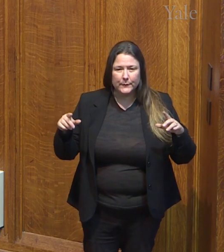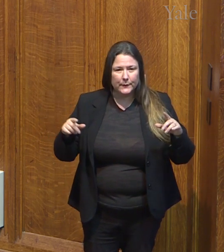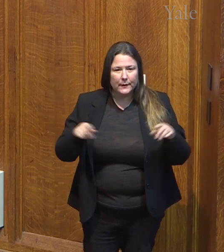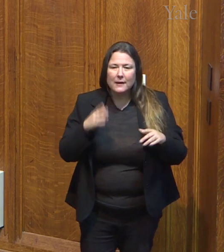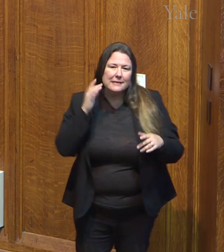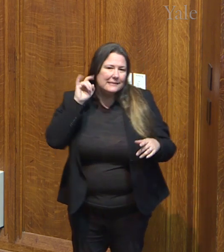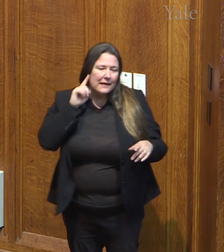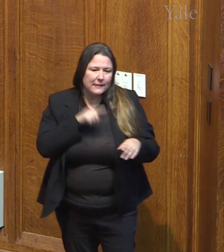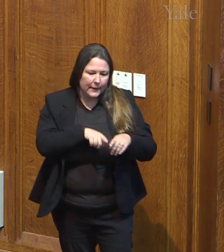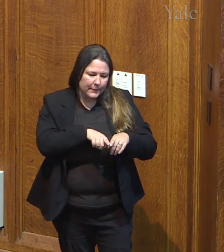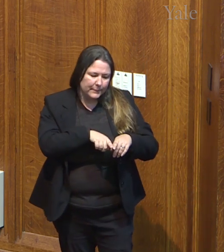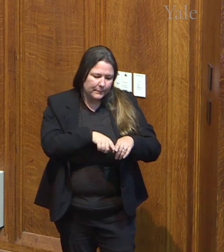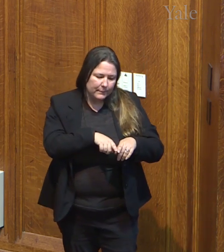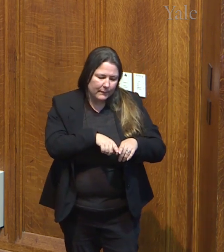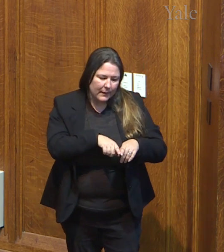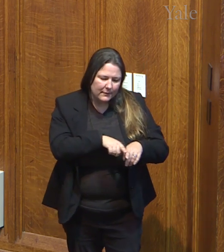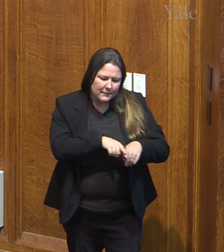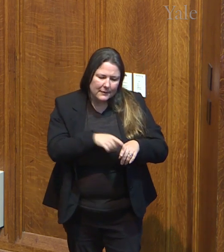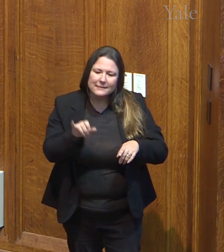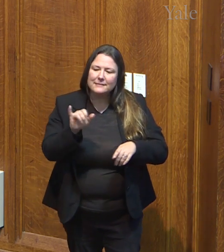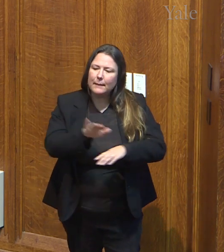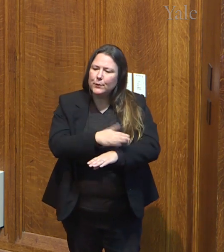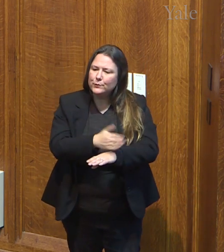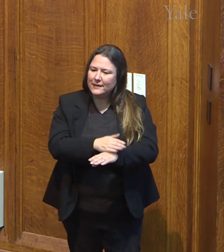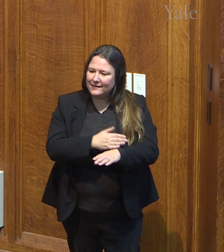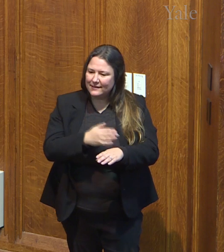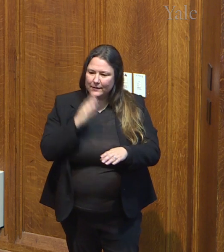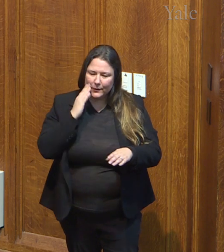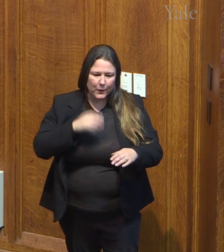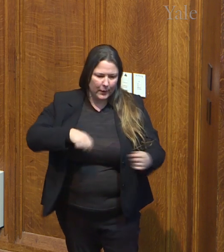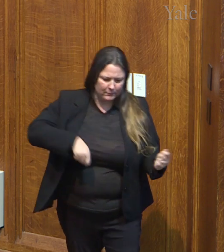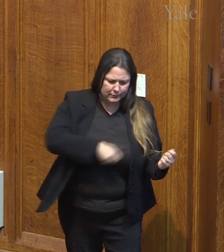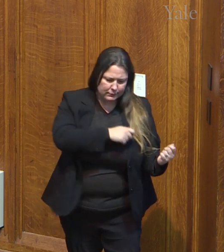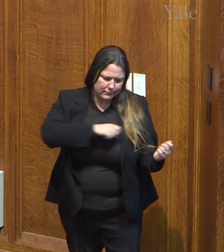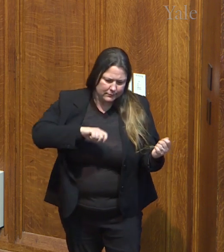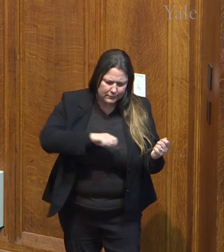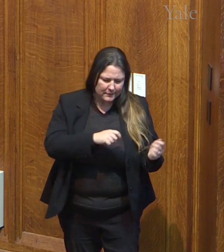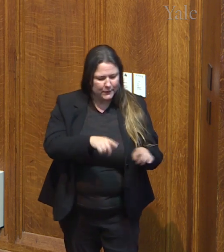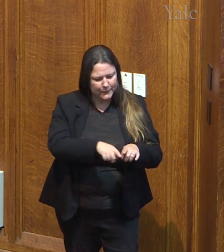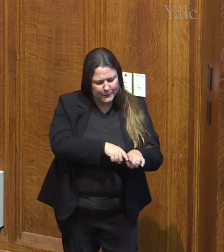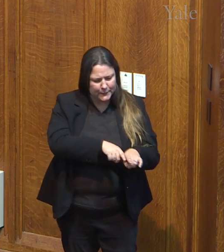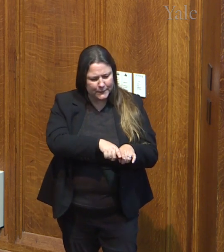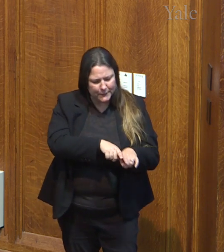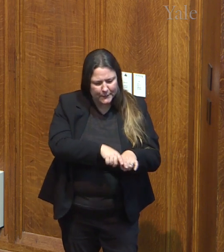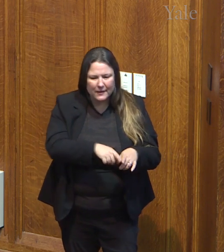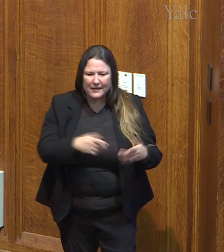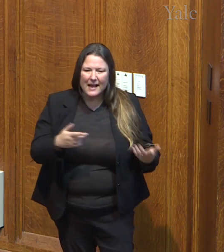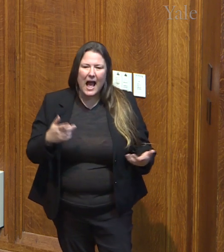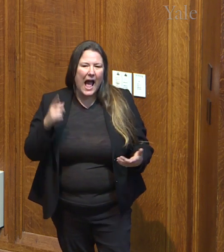the melody back to music for me rather than the counter point of low instruments.